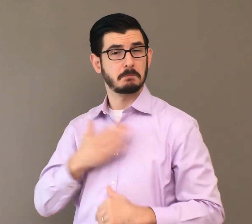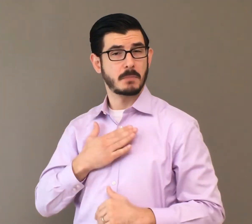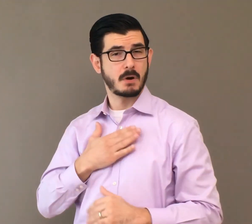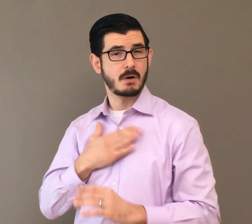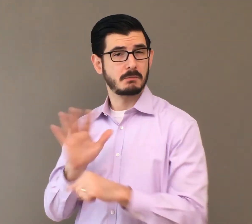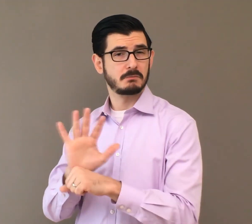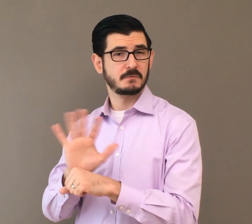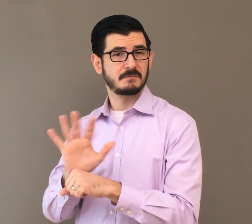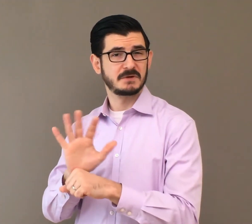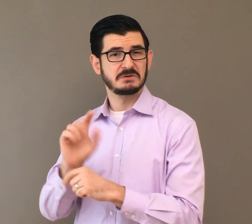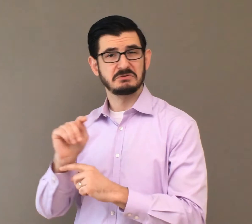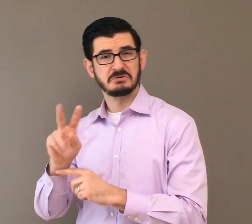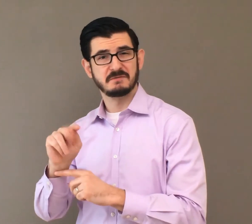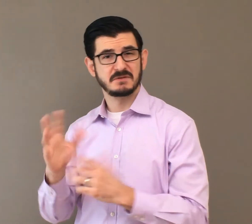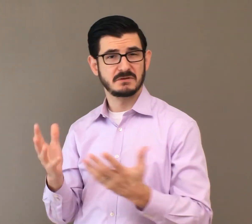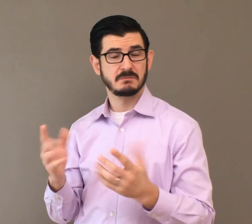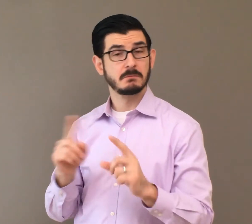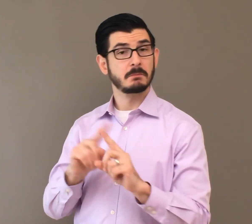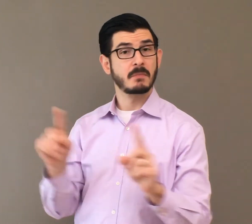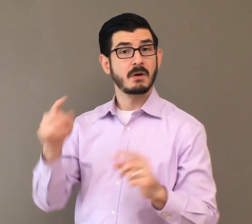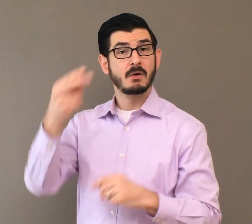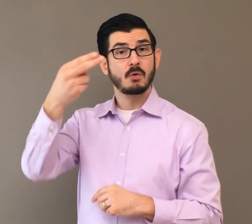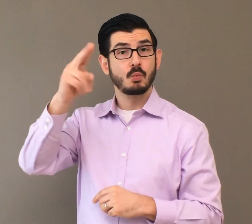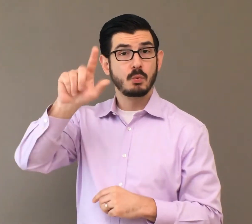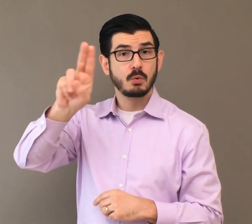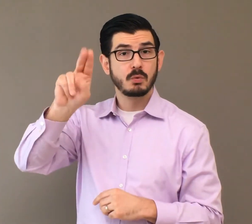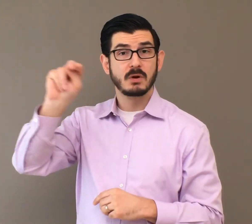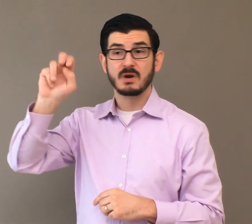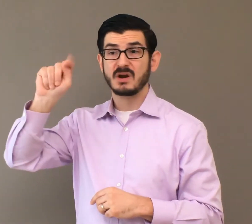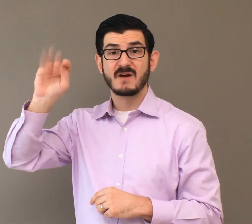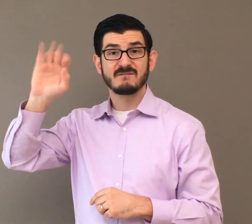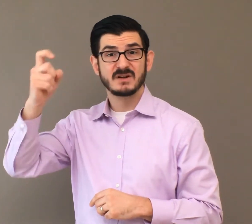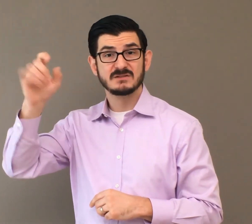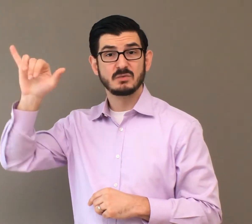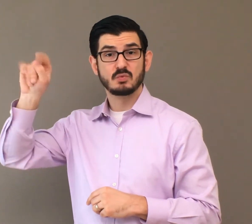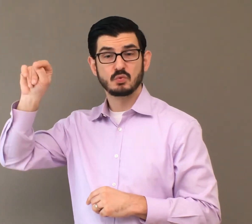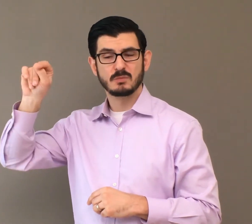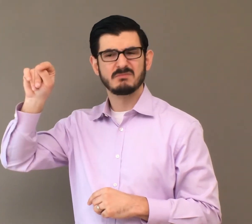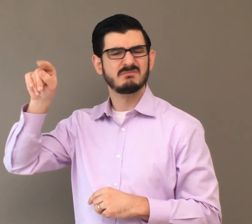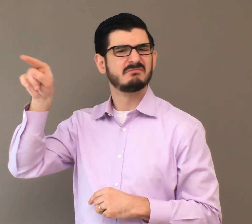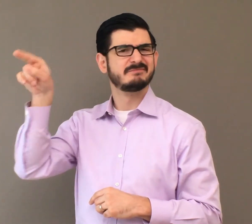But watching video like Netflix, Hulu, and YouTube still counts toward these monthly